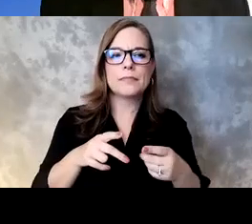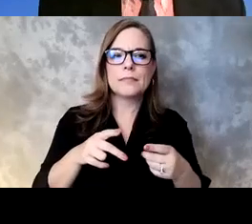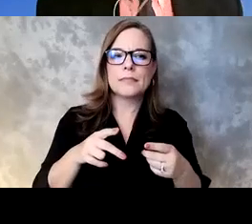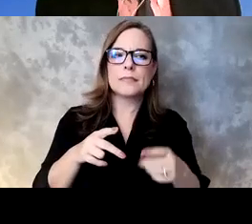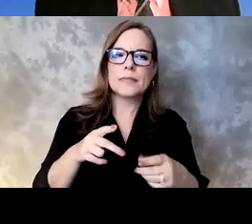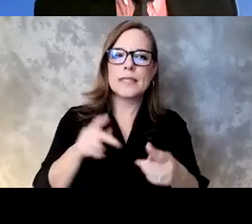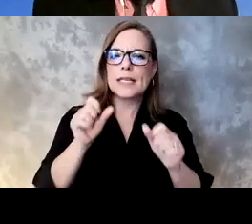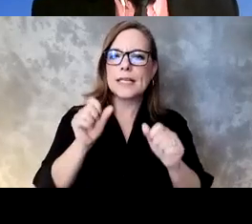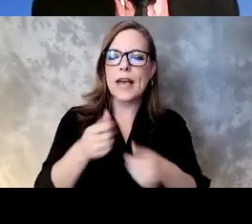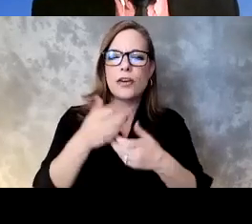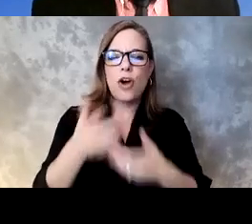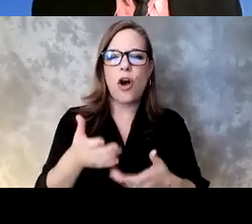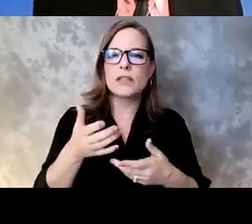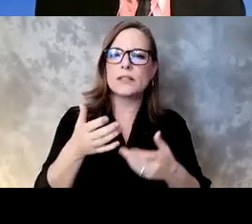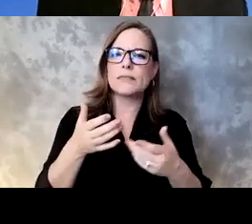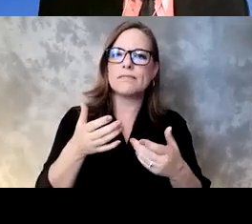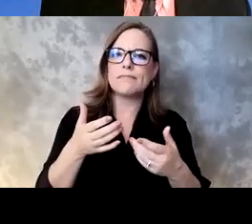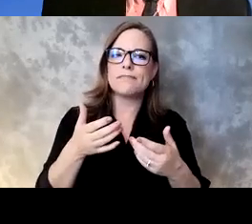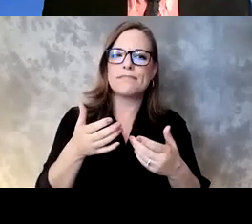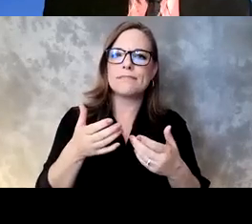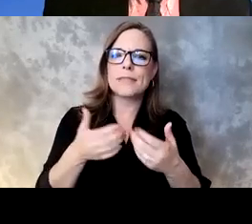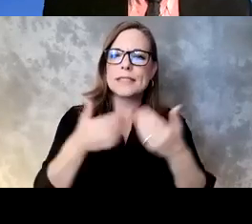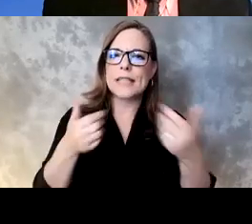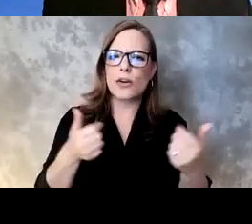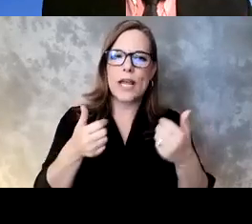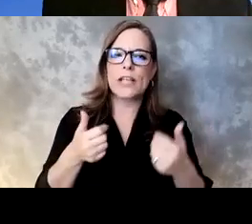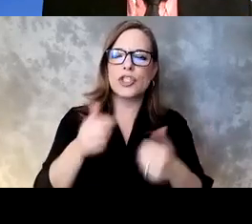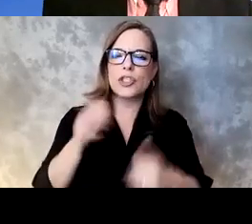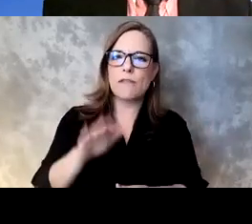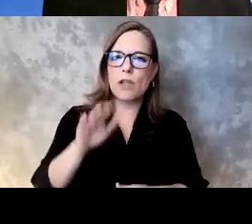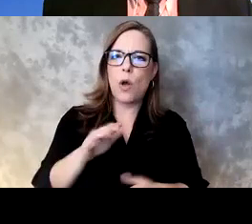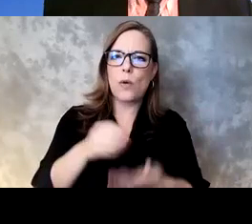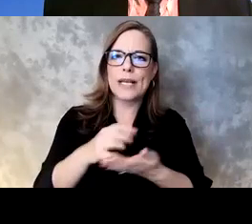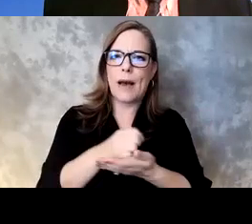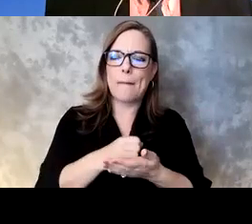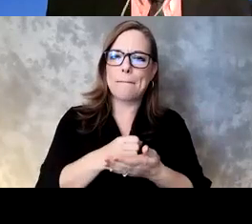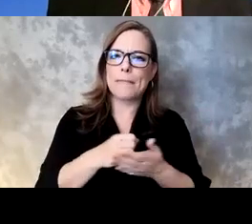they're they're stand-alone programs. Right so both of these programs could be stand-alone